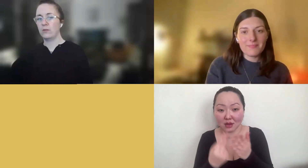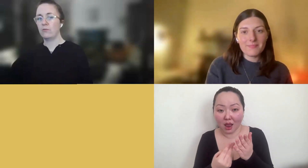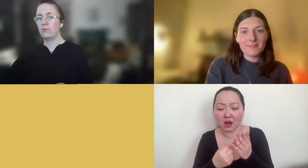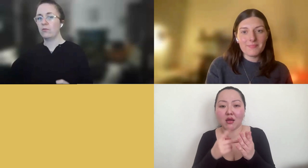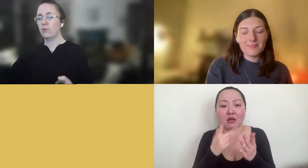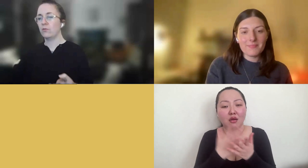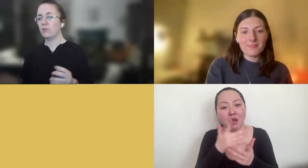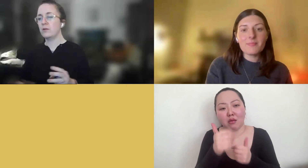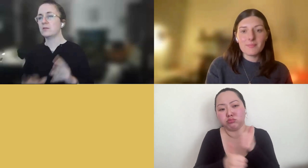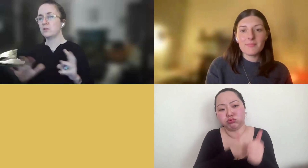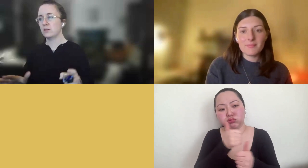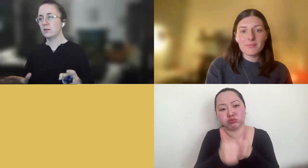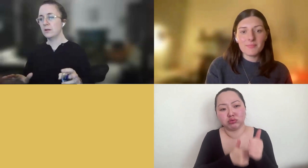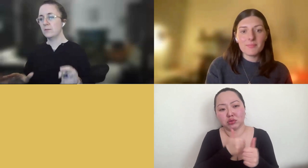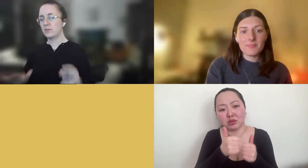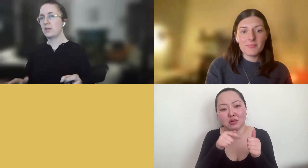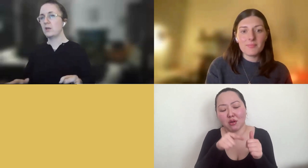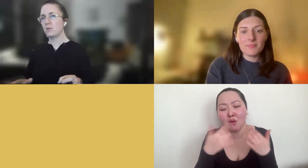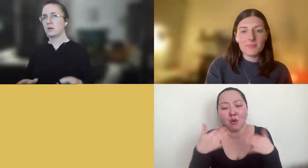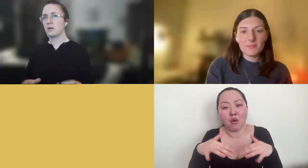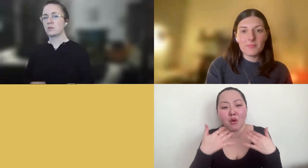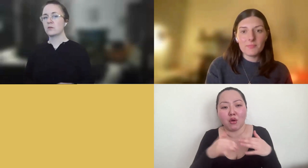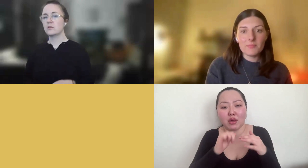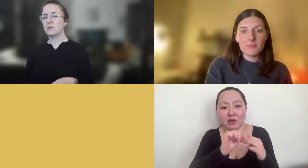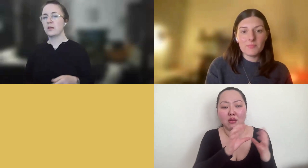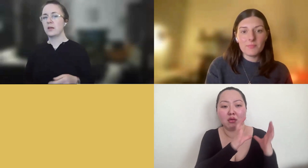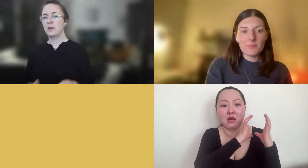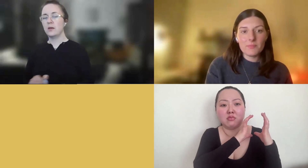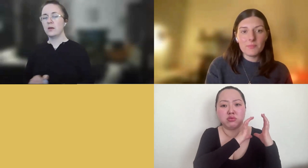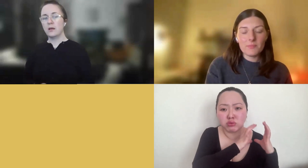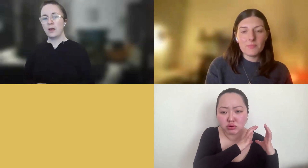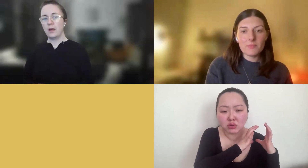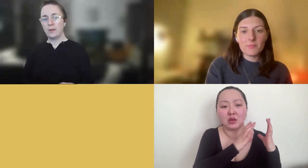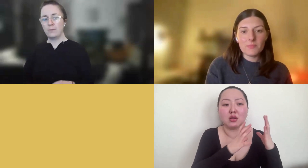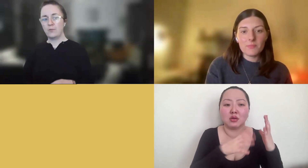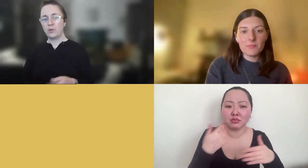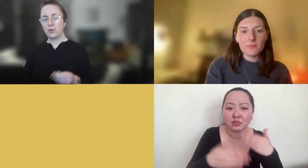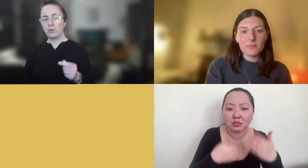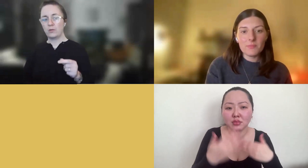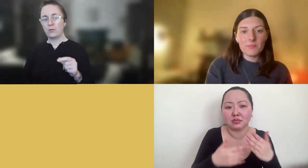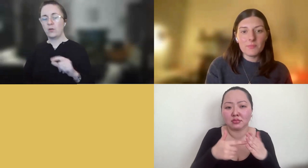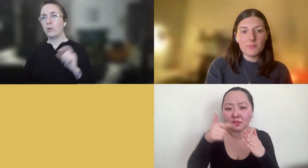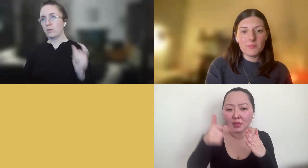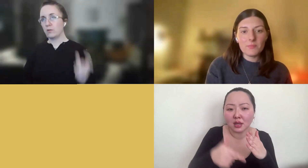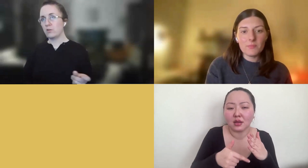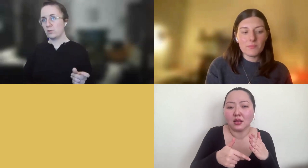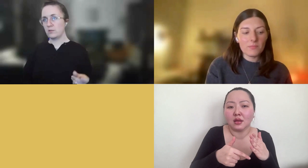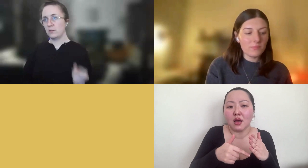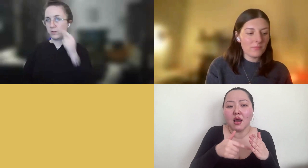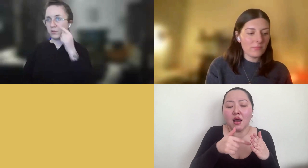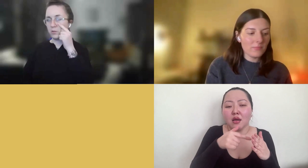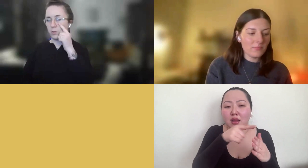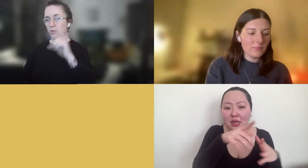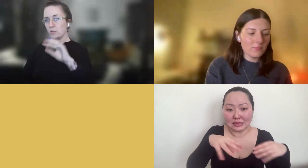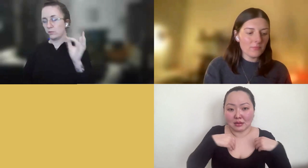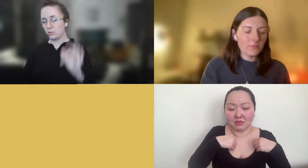their research and taking on this task was. They took on, following our initiatives, and we will